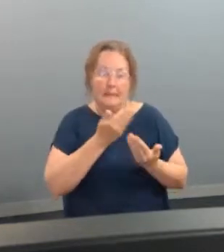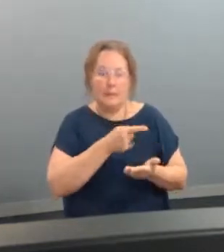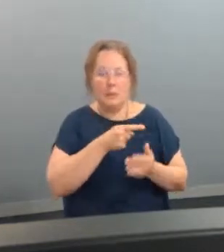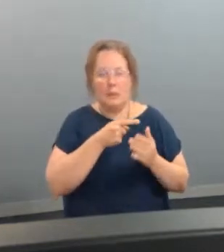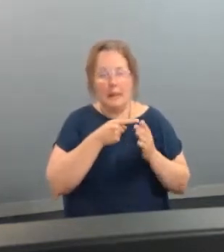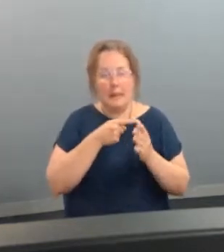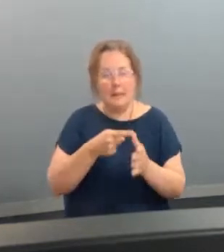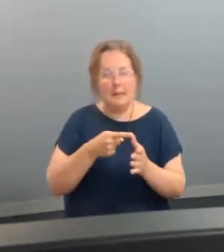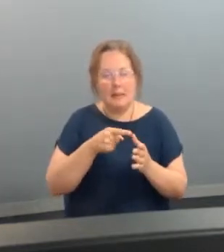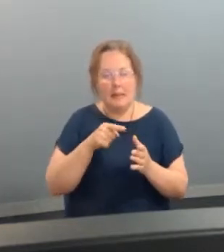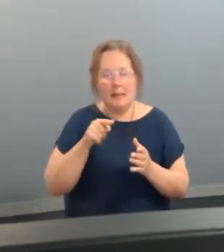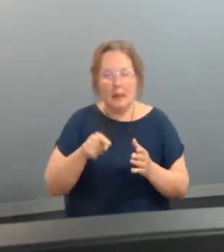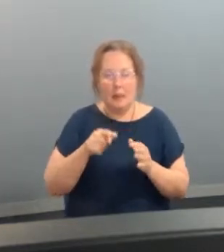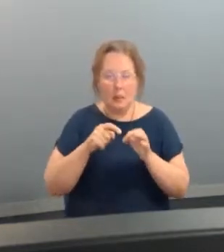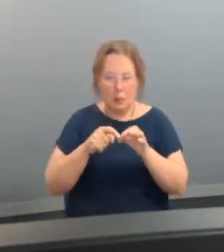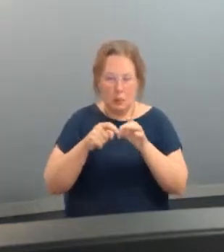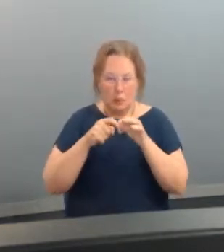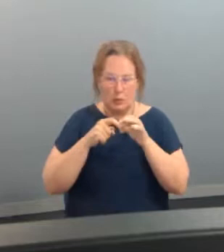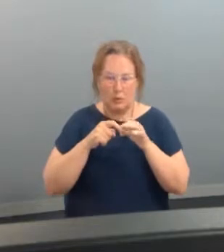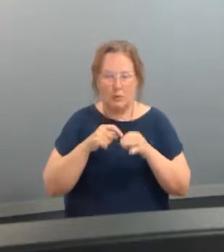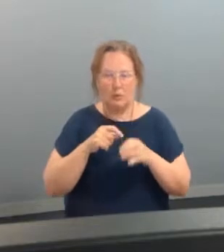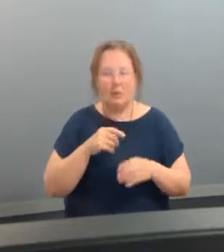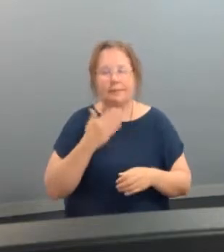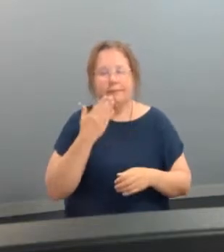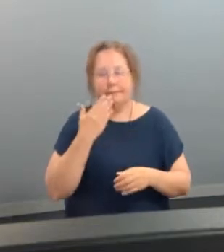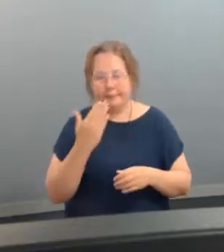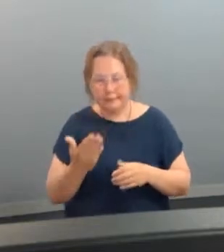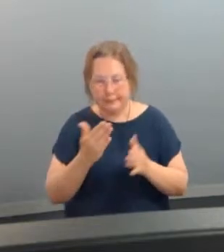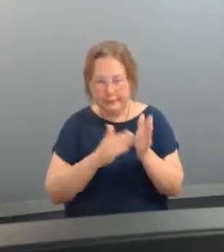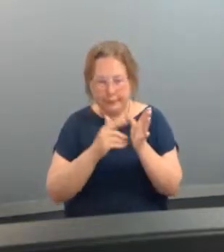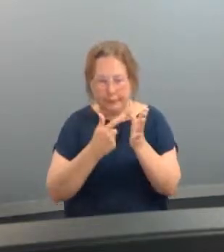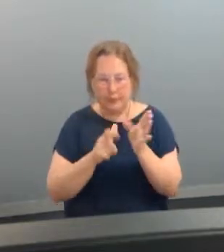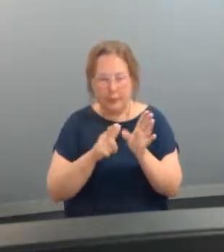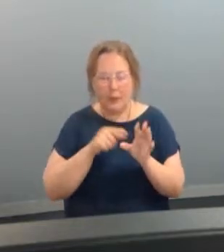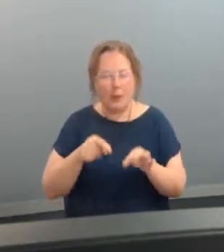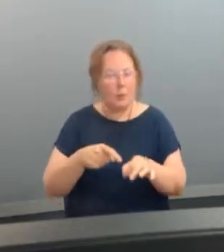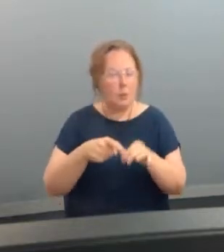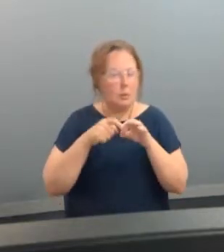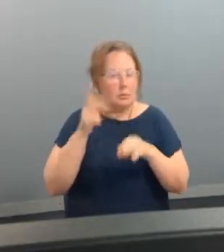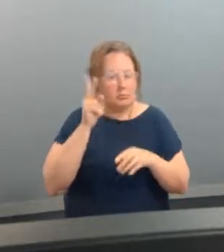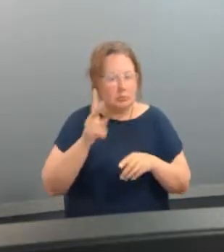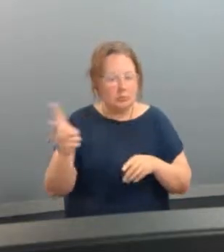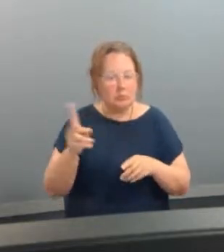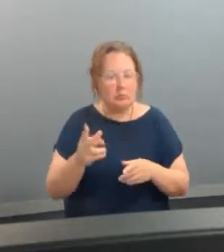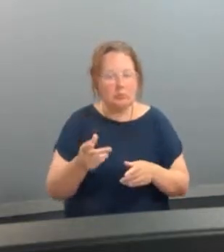unclear. In terms of support coordination I will hand over to you for that questi .